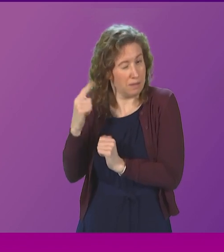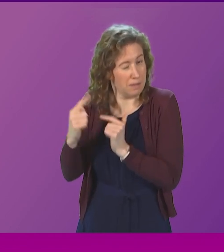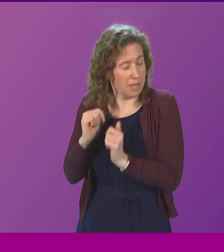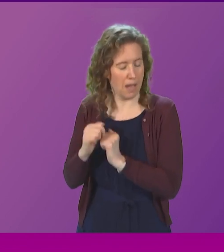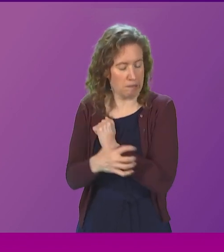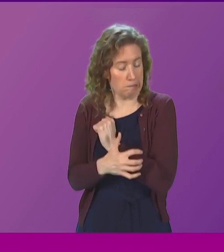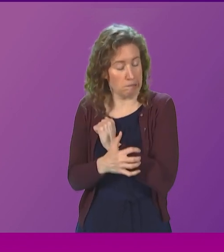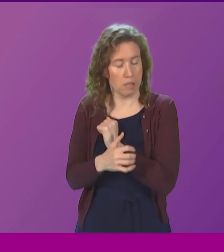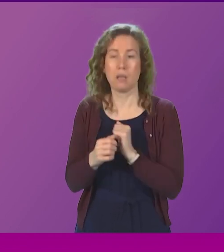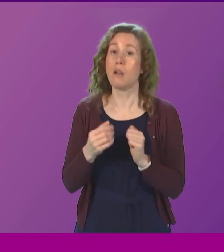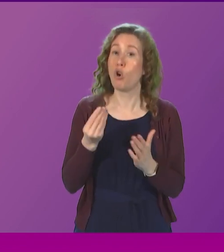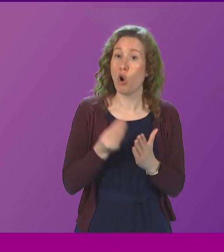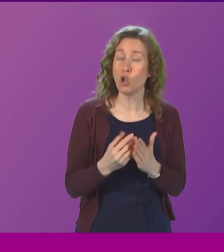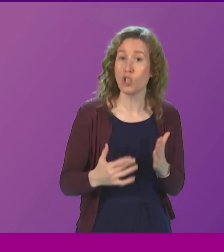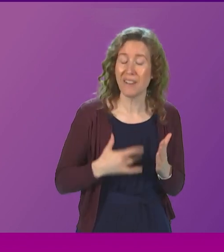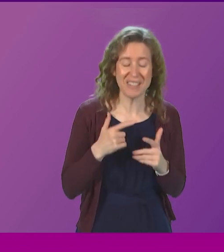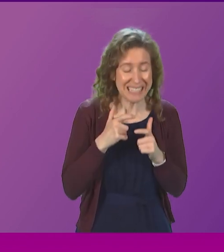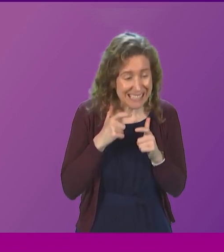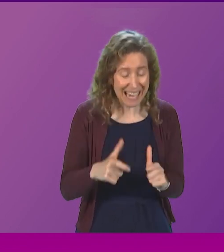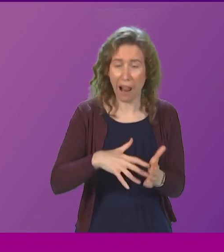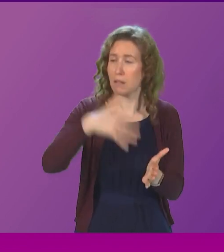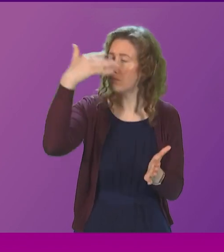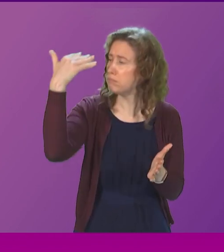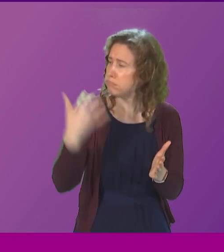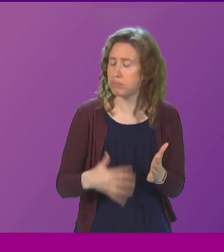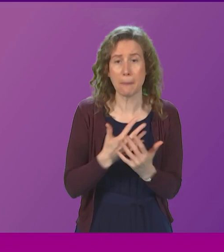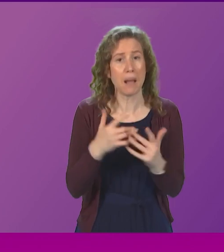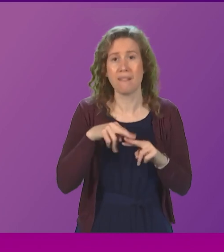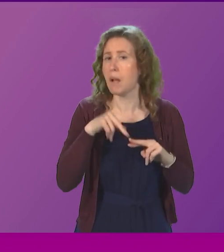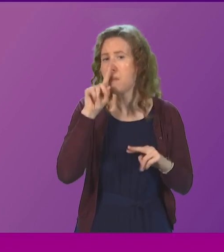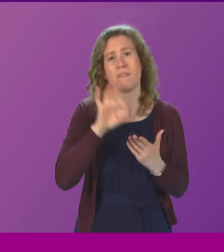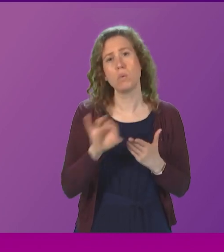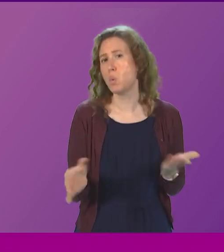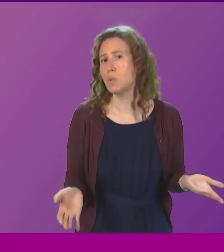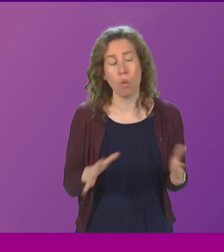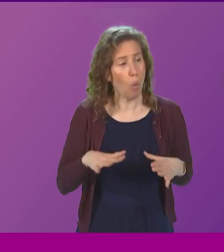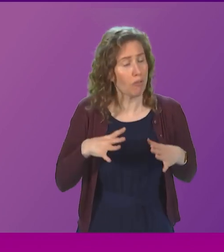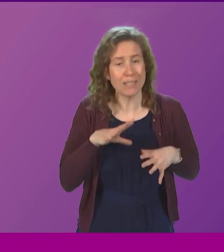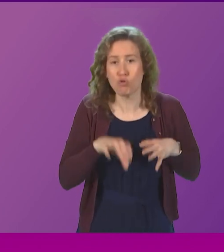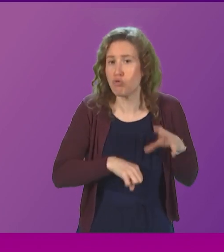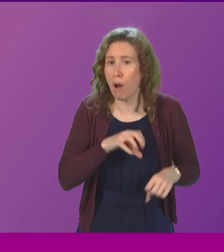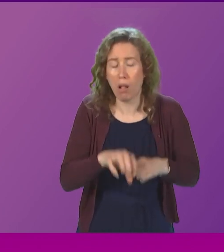The cost of living is still far too high for too many families, who are struggling with